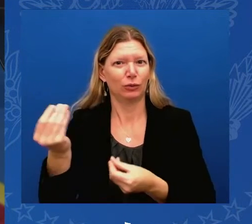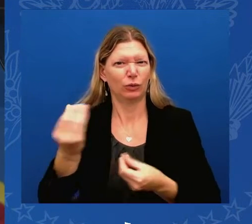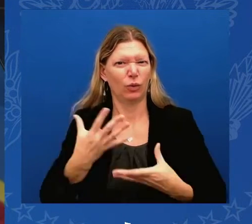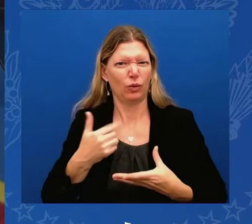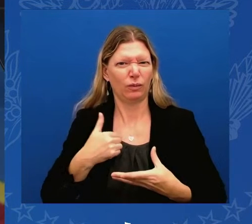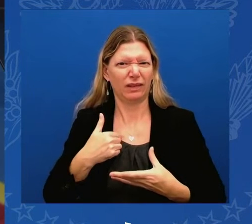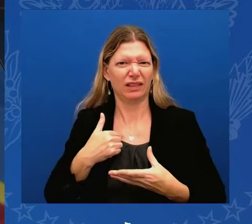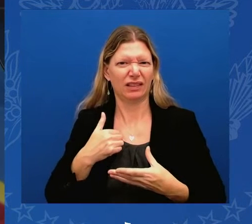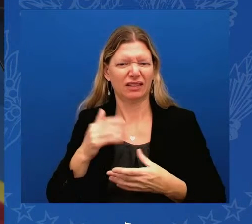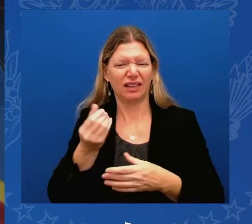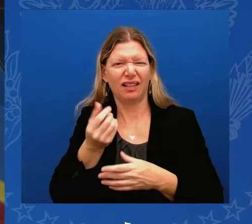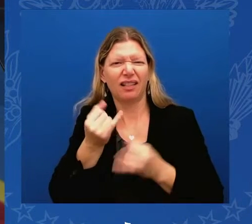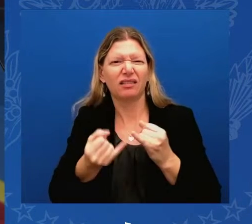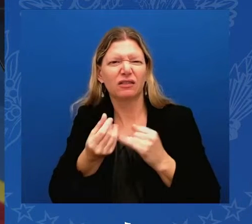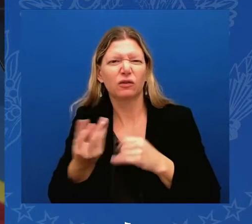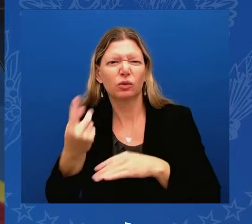My son knew the days were numbered.